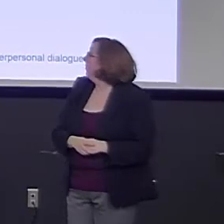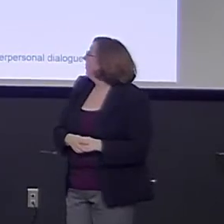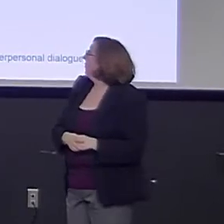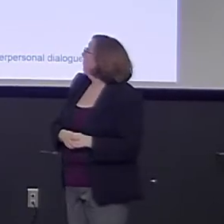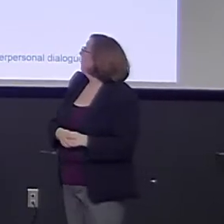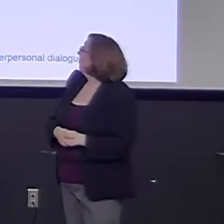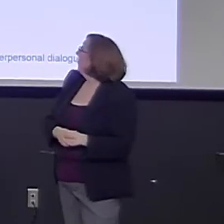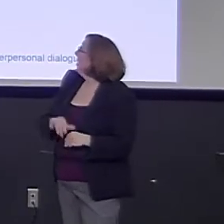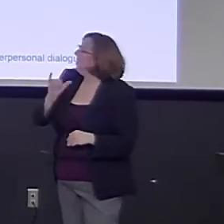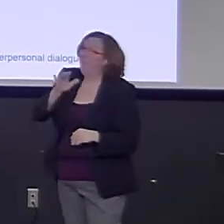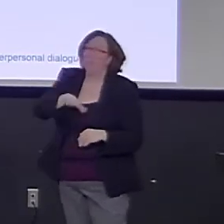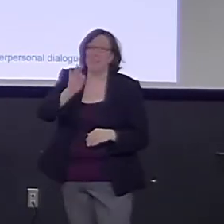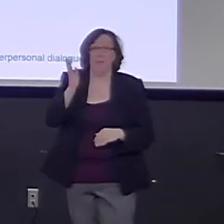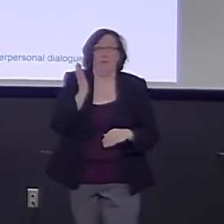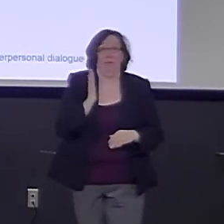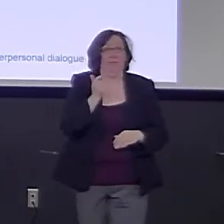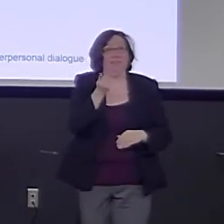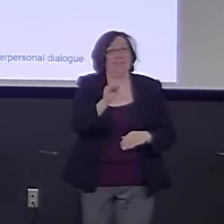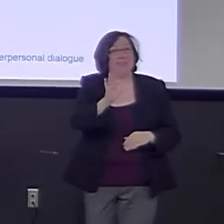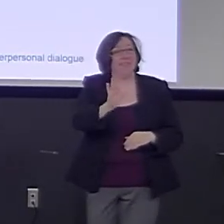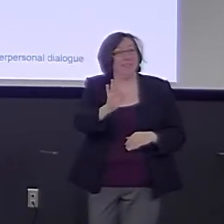1991 was the year that Seiji Ogawa